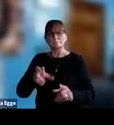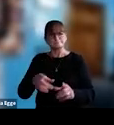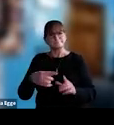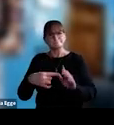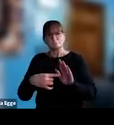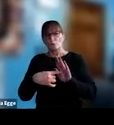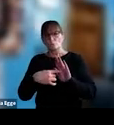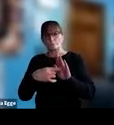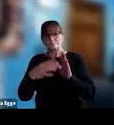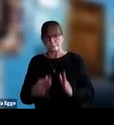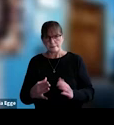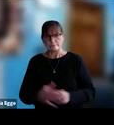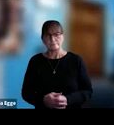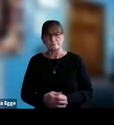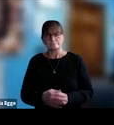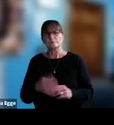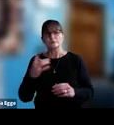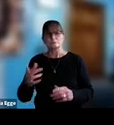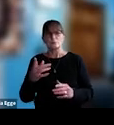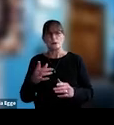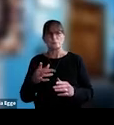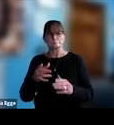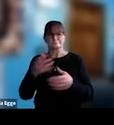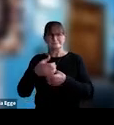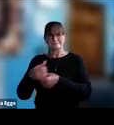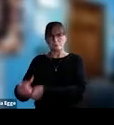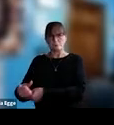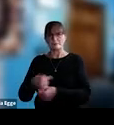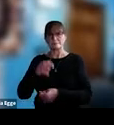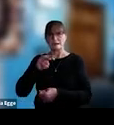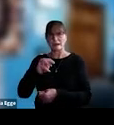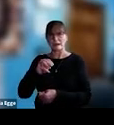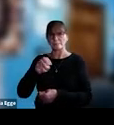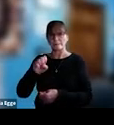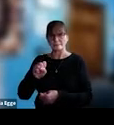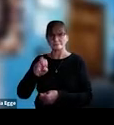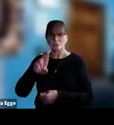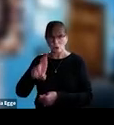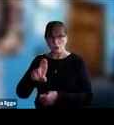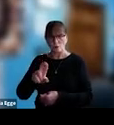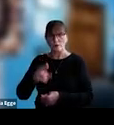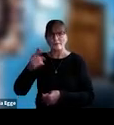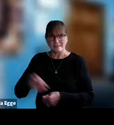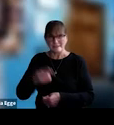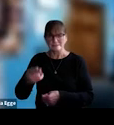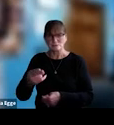We'll summarize the substance use history in the MSR and why that's important in how you can do that.